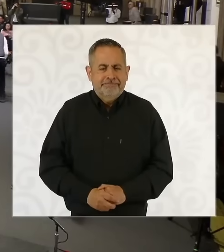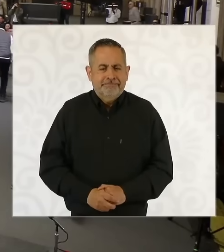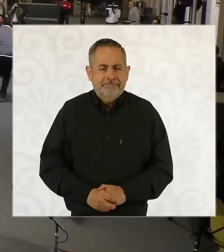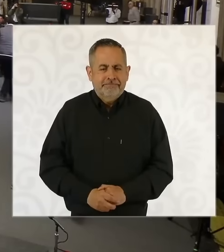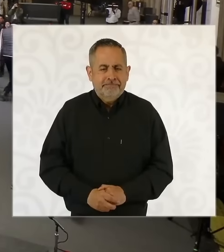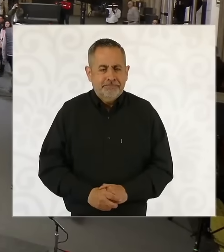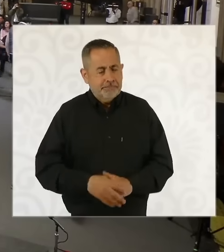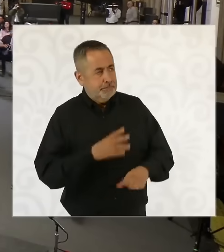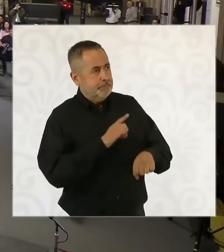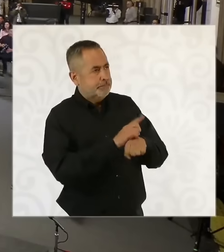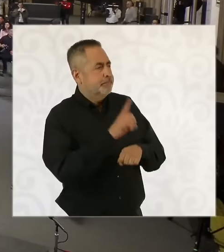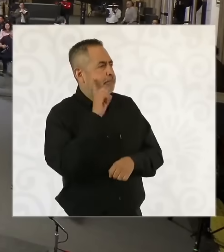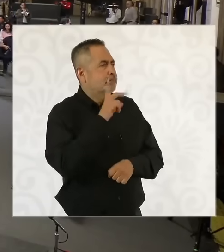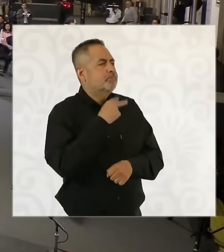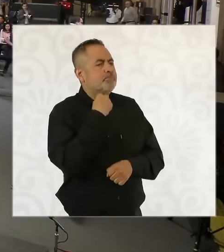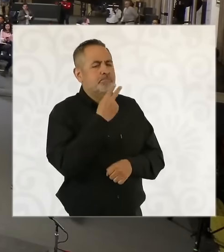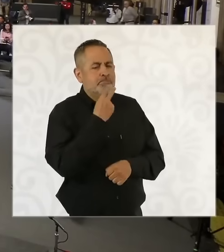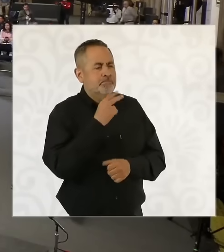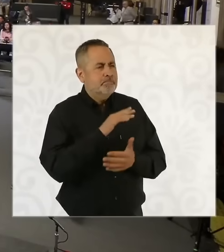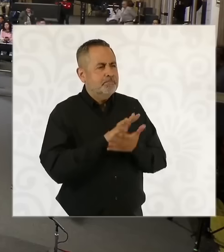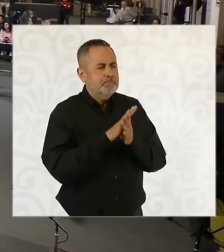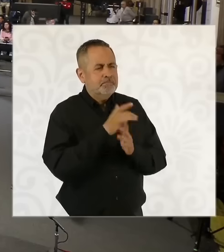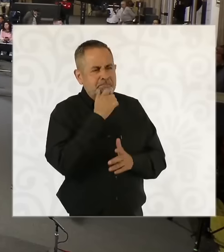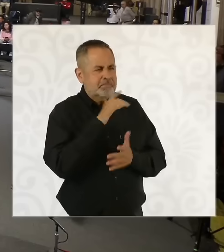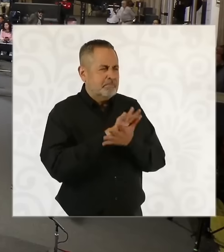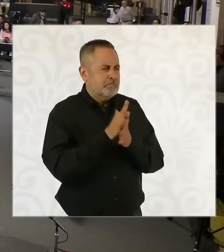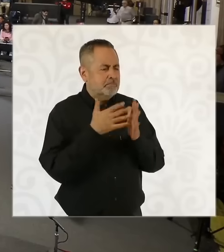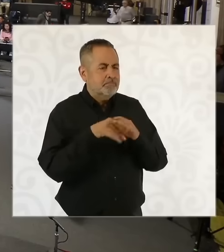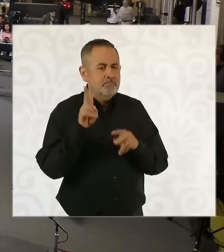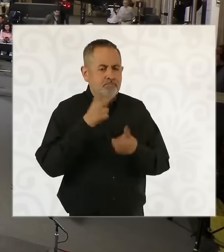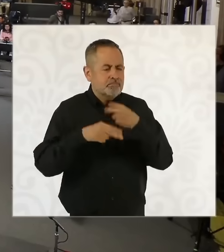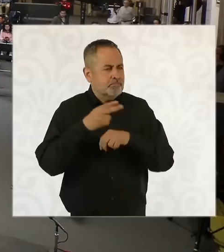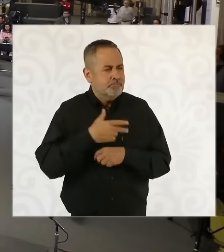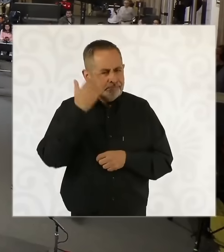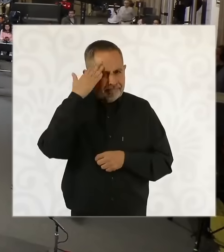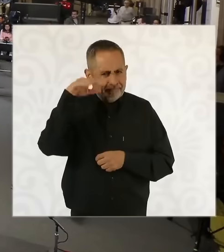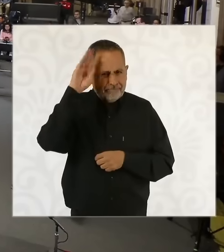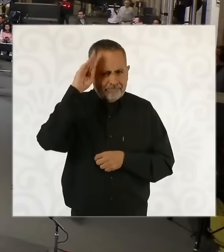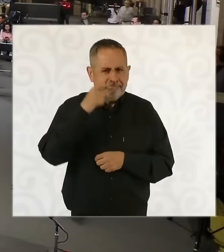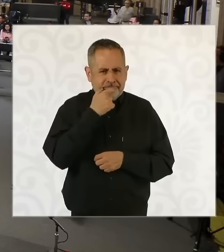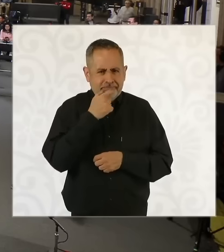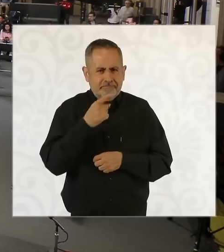buenos días señora presidenta natashaz ABC Australia english my colleague will translate